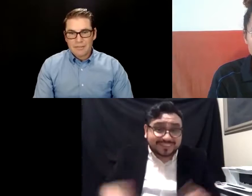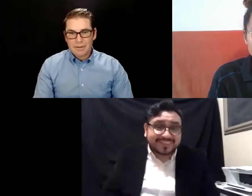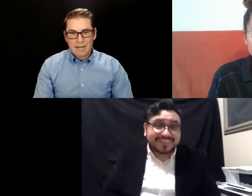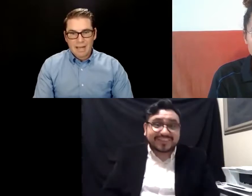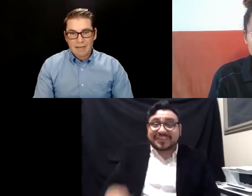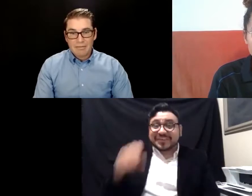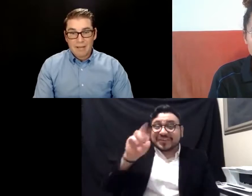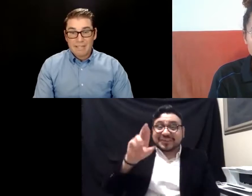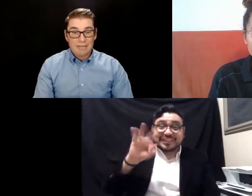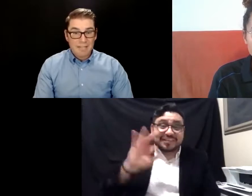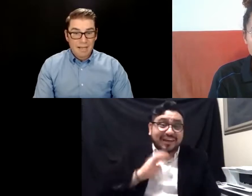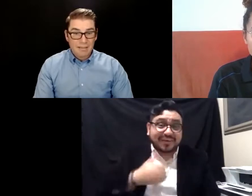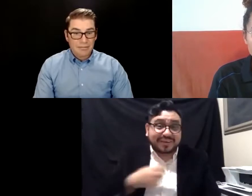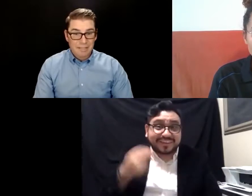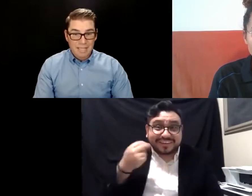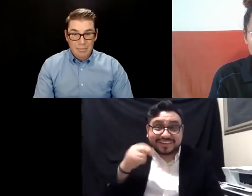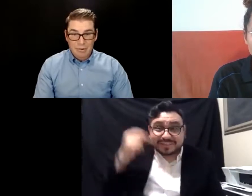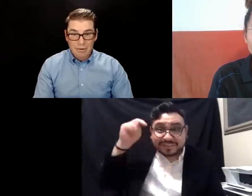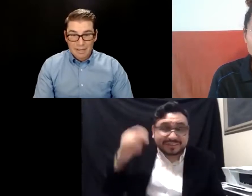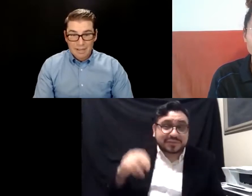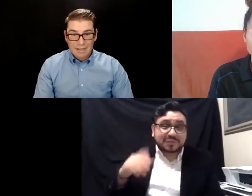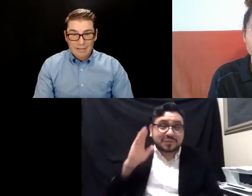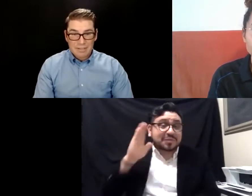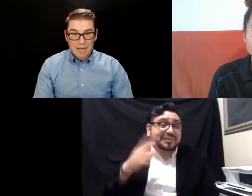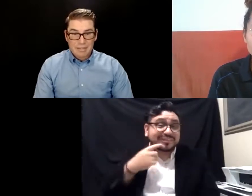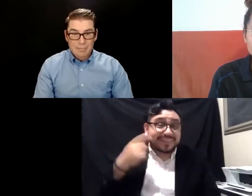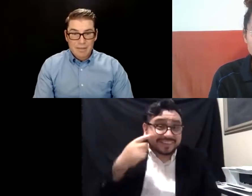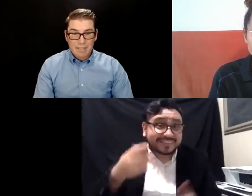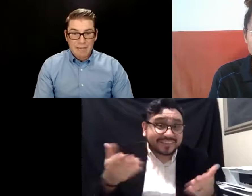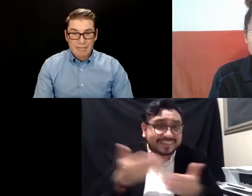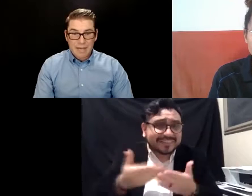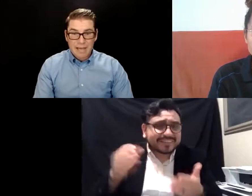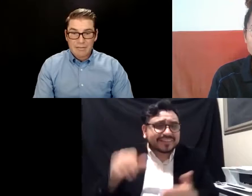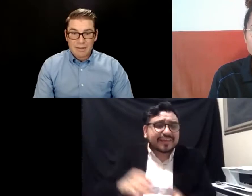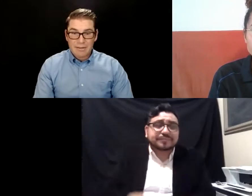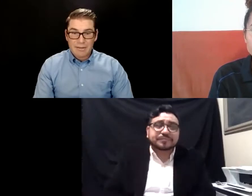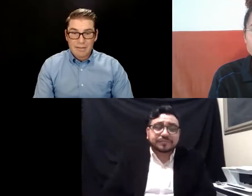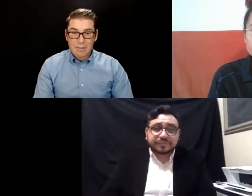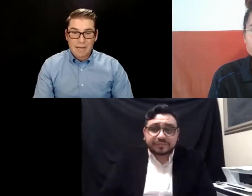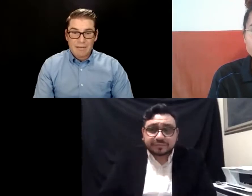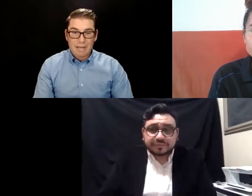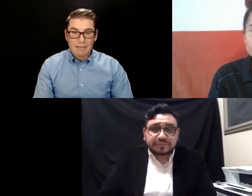If you're going to have a deaf child, for example, if your child is born deaf.